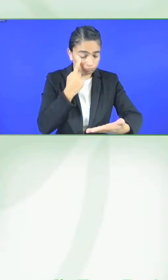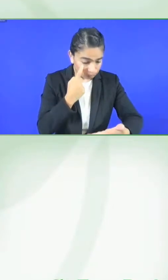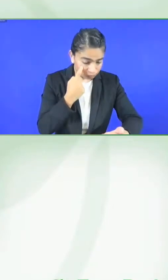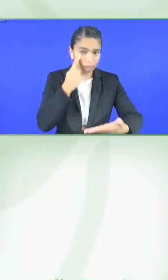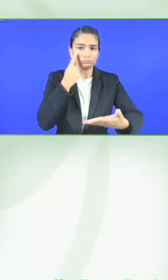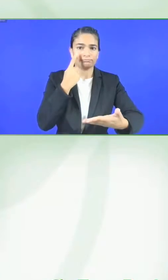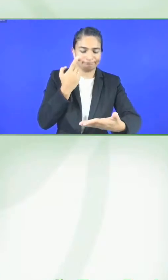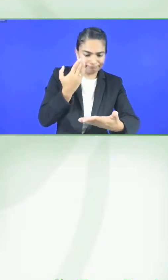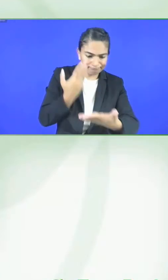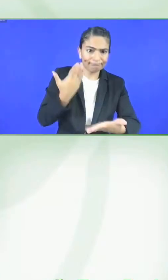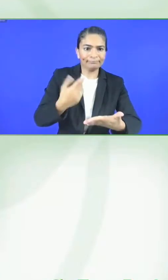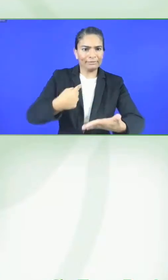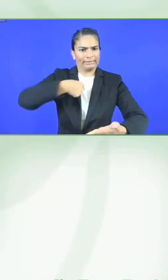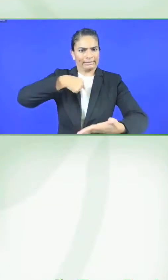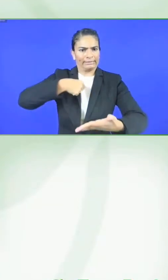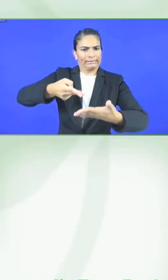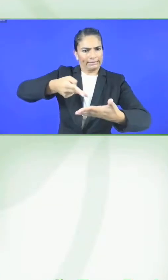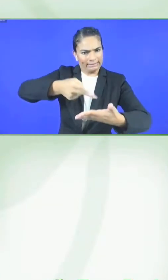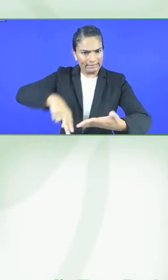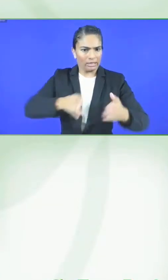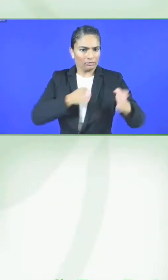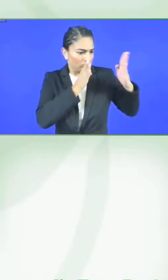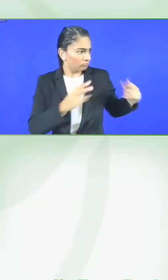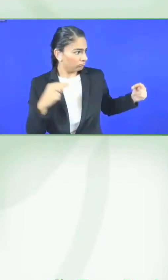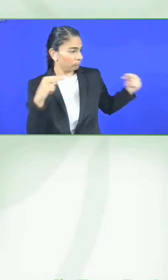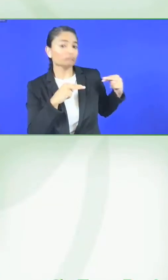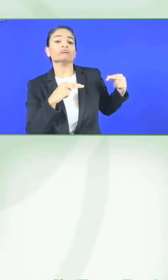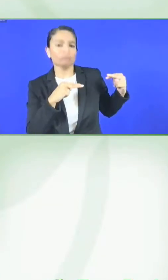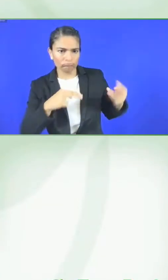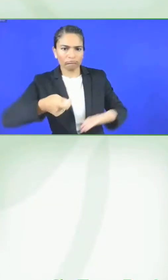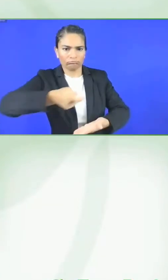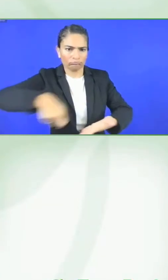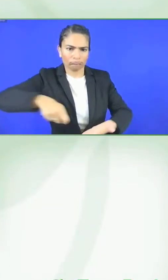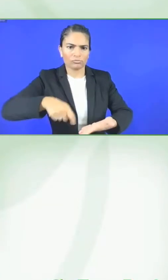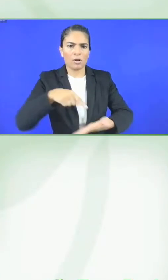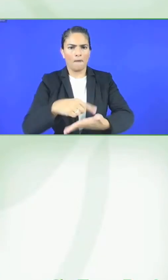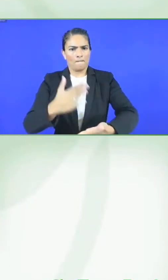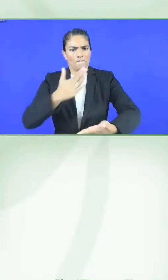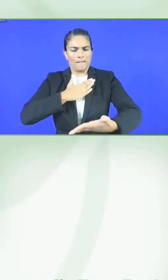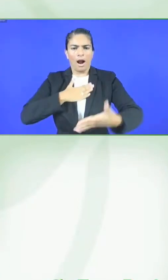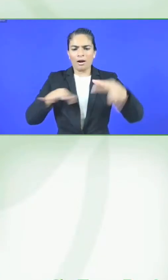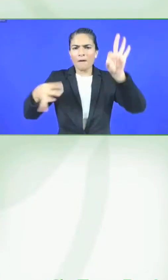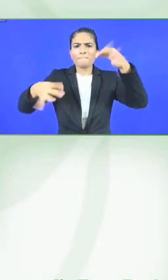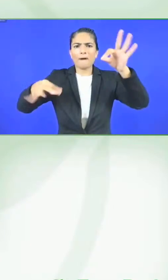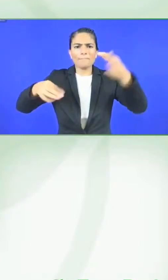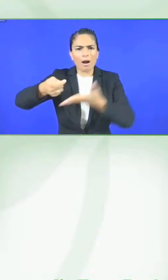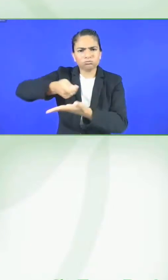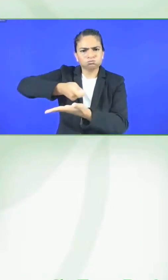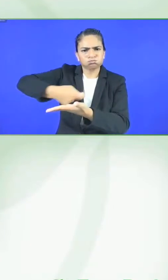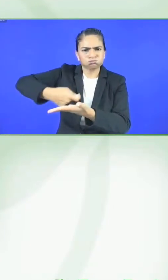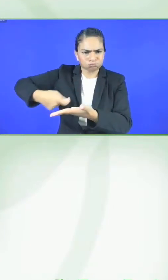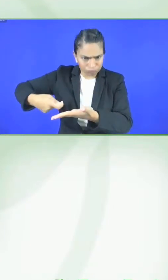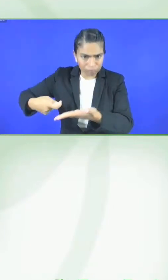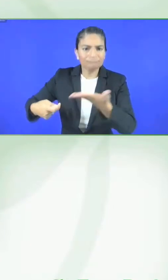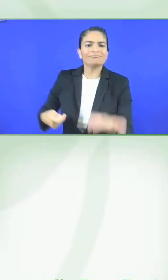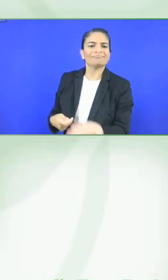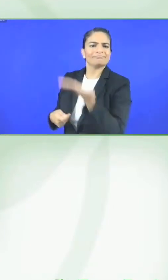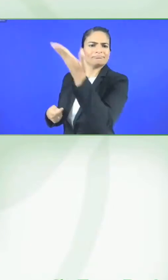I will send it away and everybody else gets really confused.